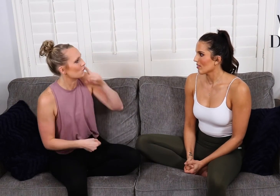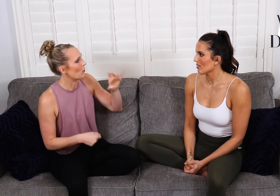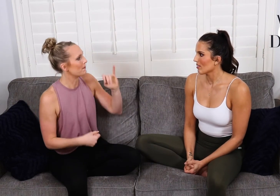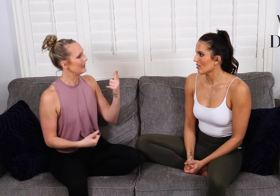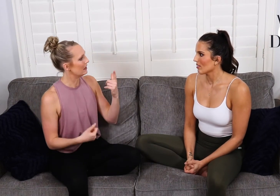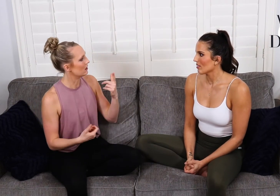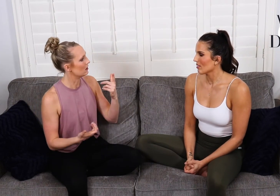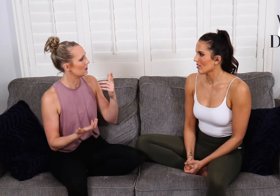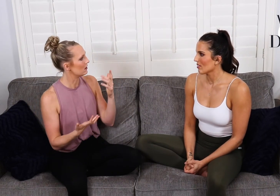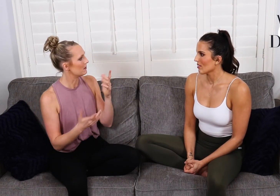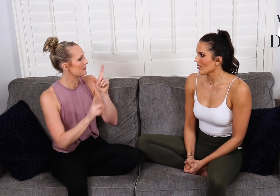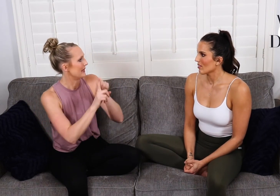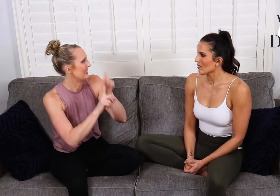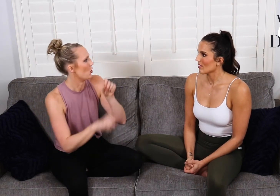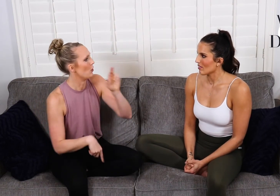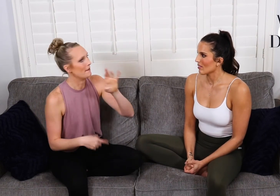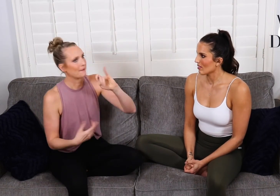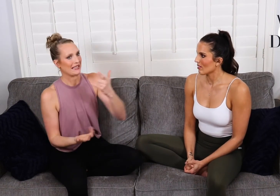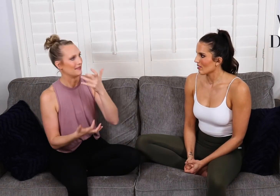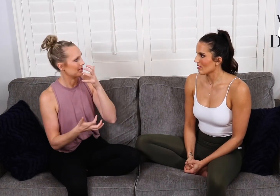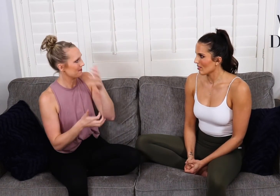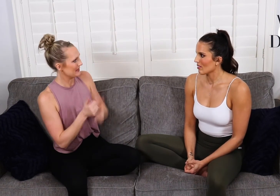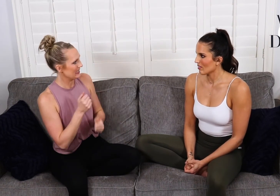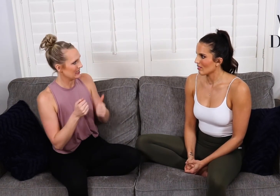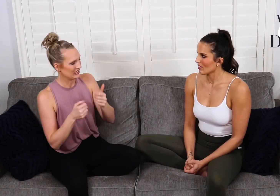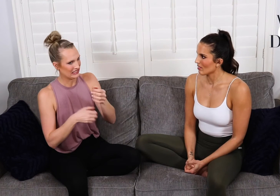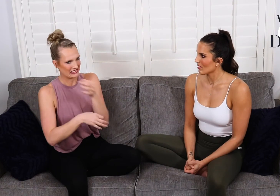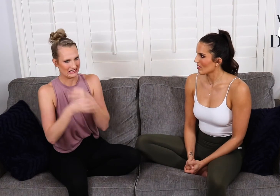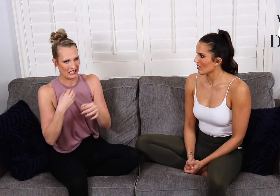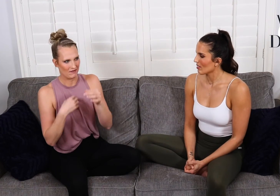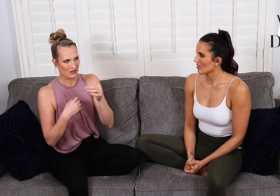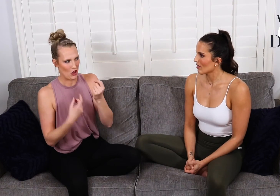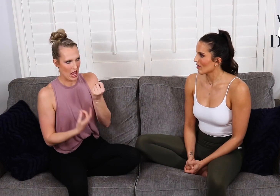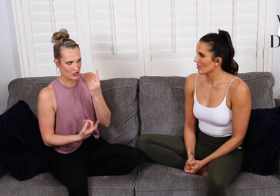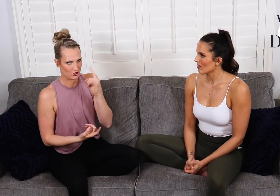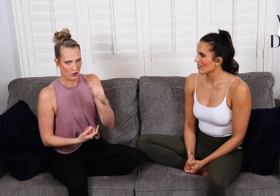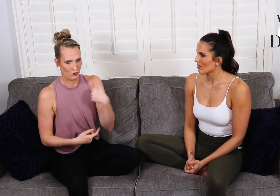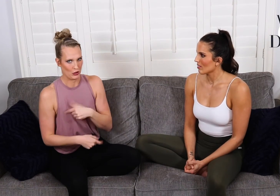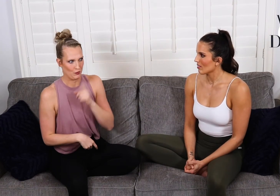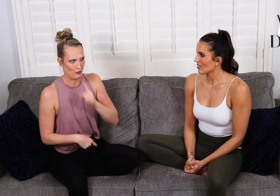defensive and say that we're being too nitpicky or were being mean instead of understanding